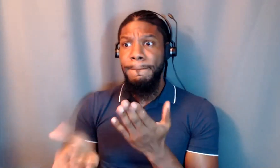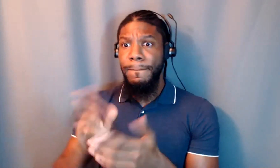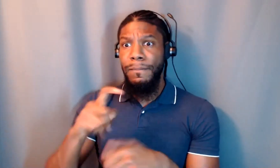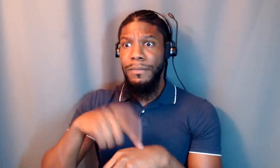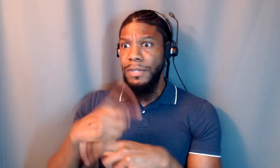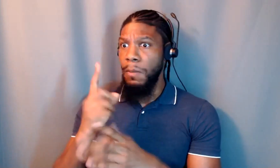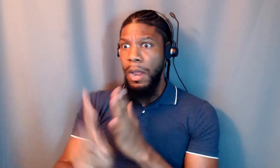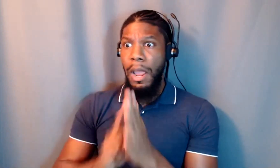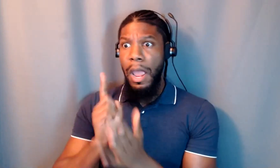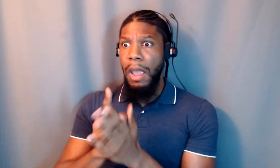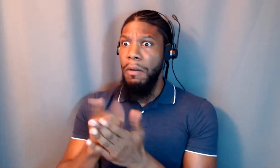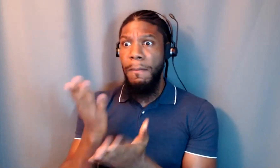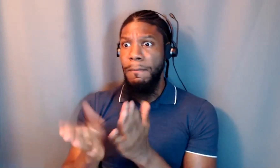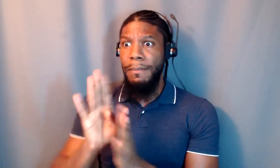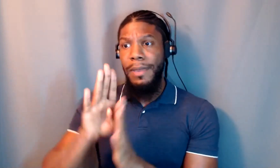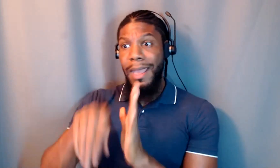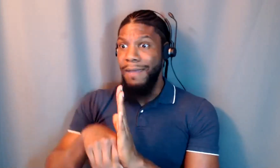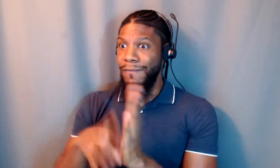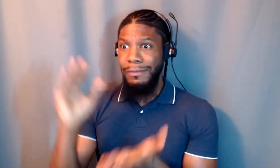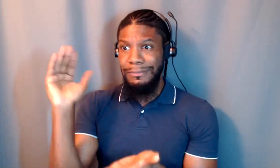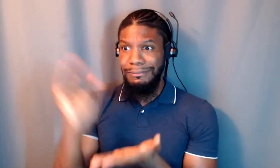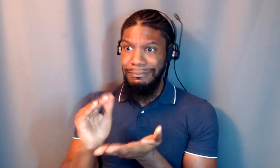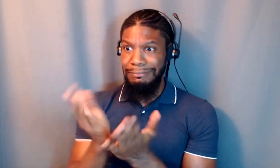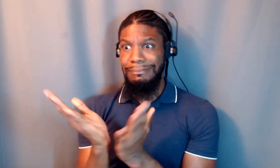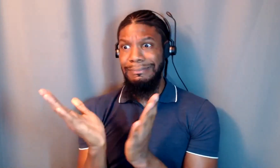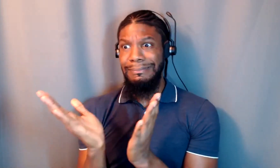Consider doing that online as well.